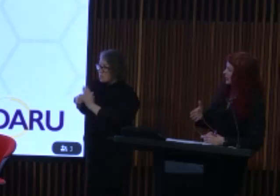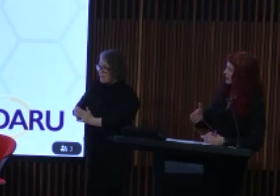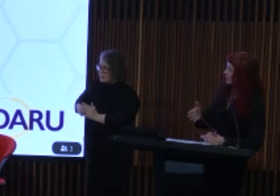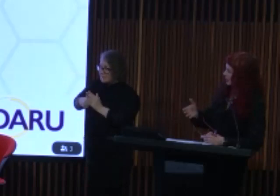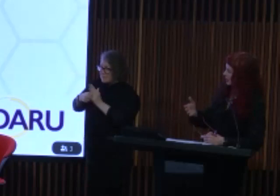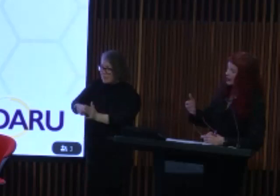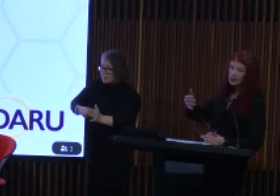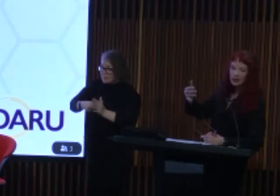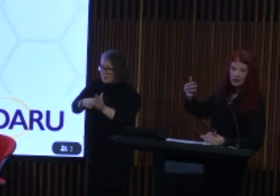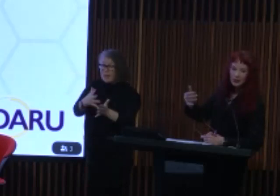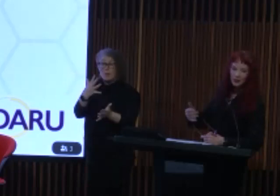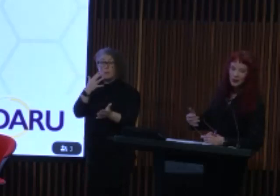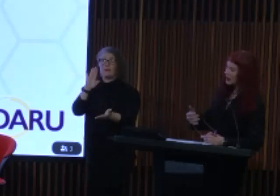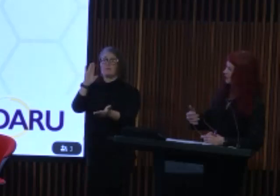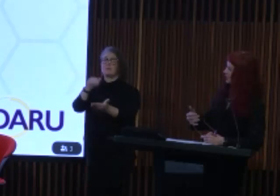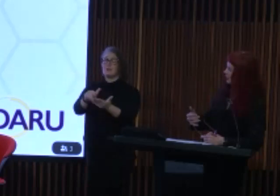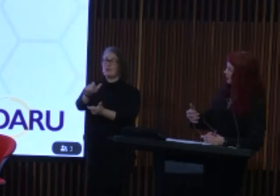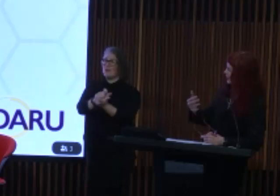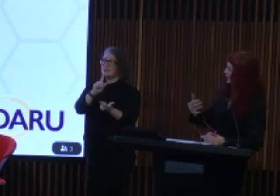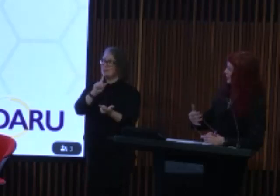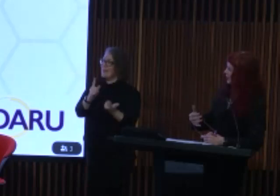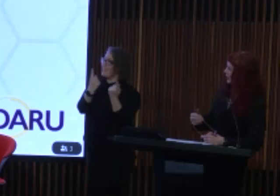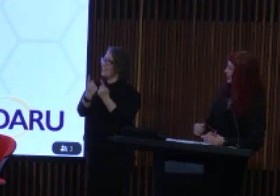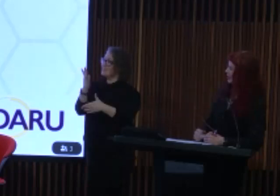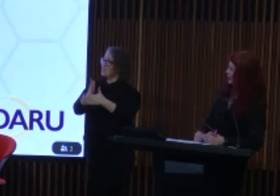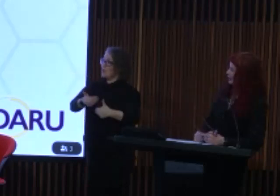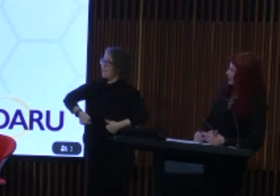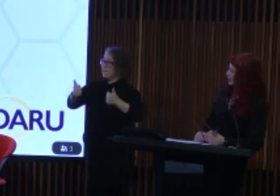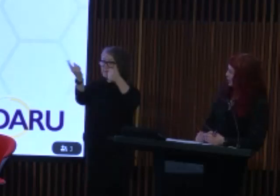say, well, here's the list of what's working. Well, isn't this great? Doesn't look like